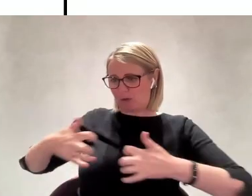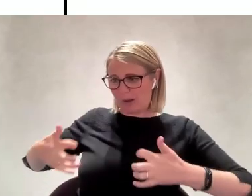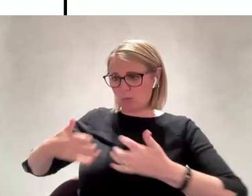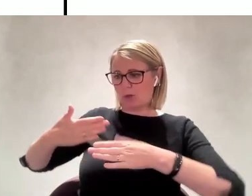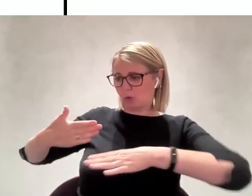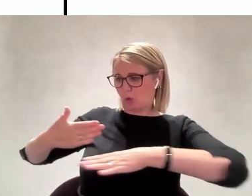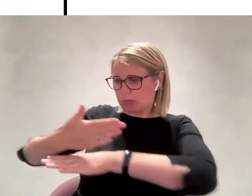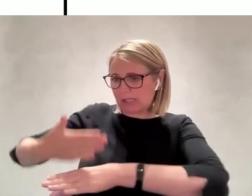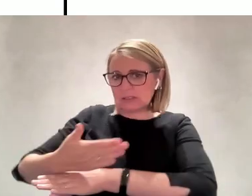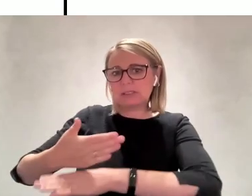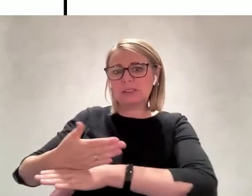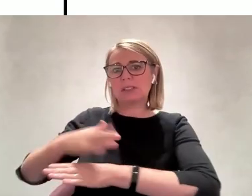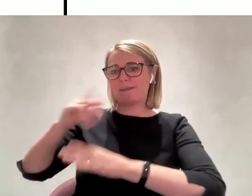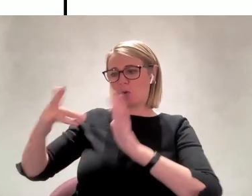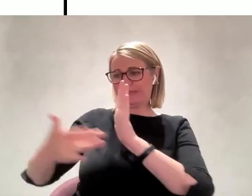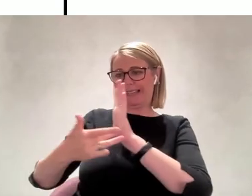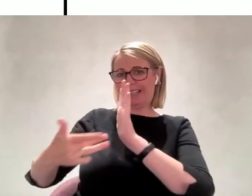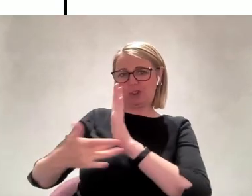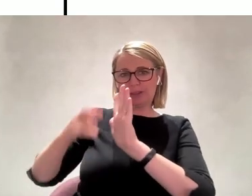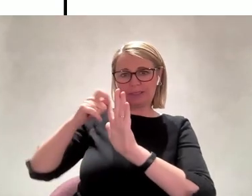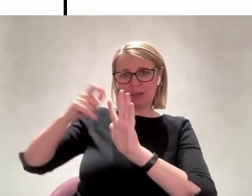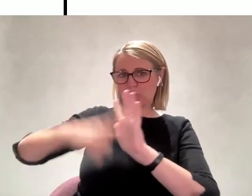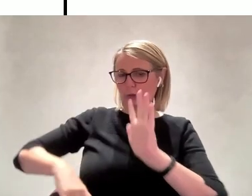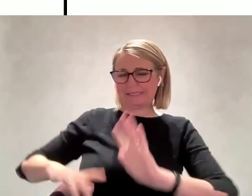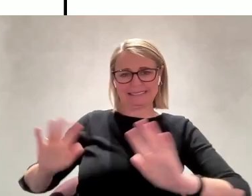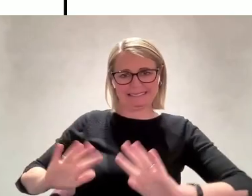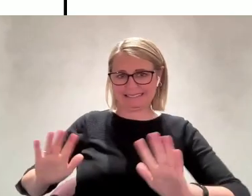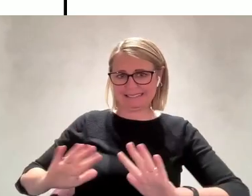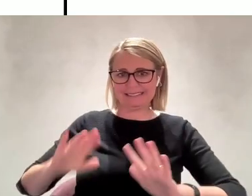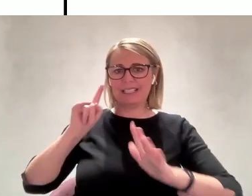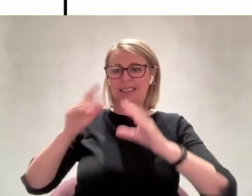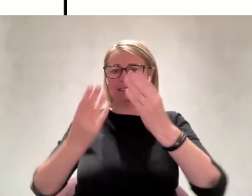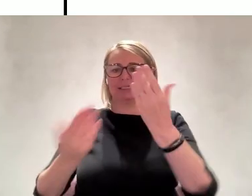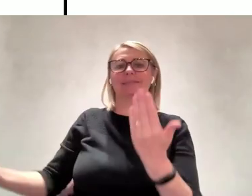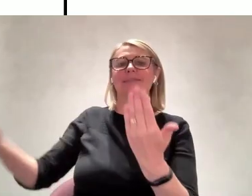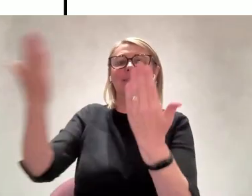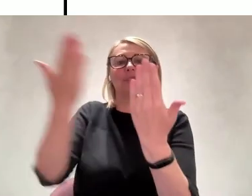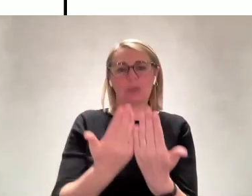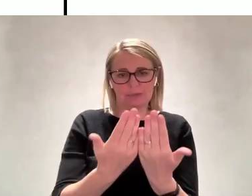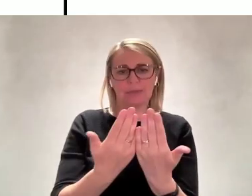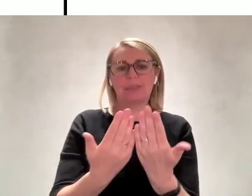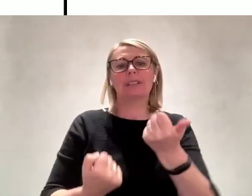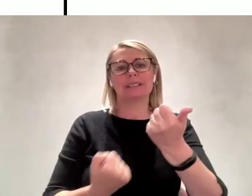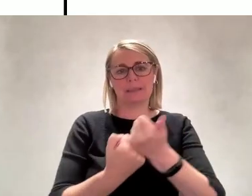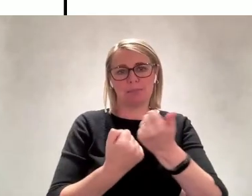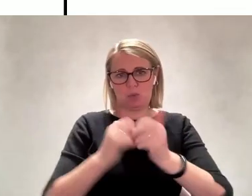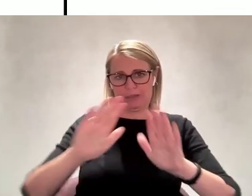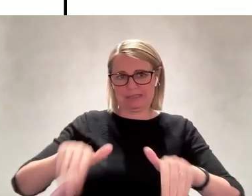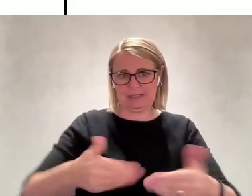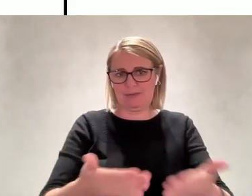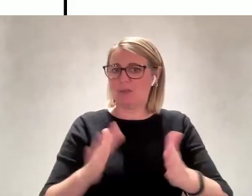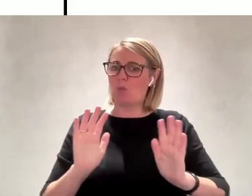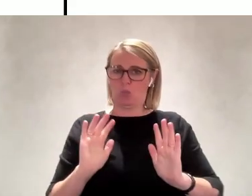frameworks or practices for technology projects. It really aims to complement and support their delivery.